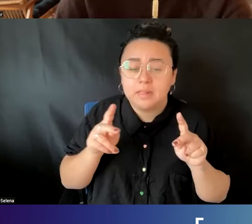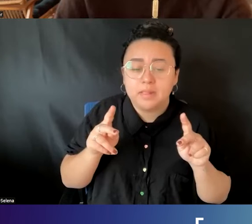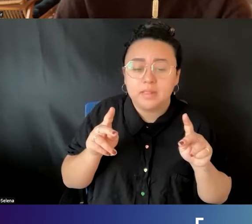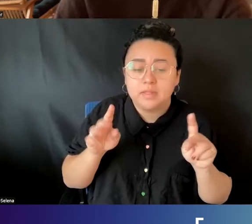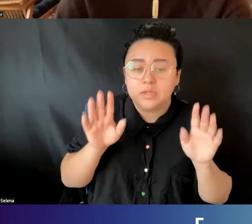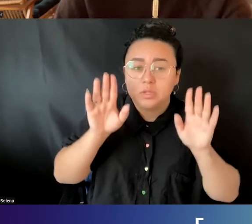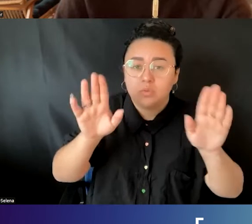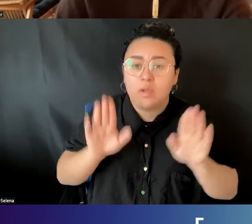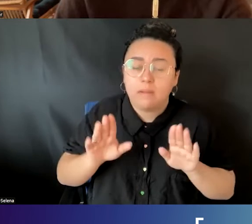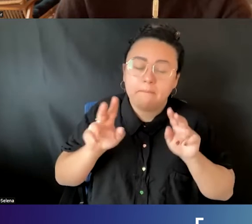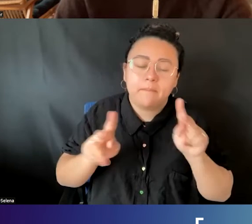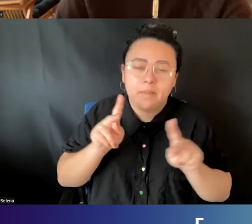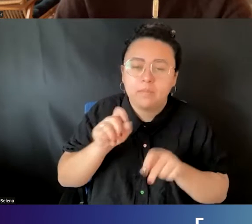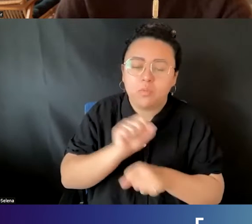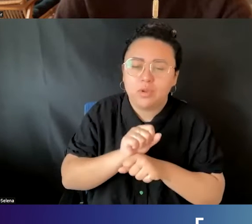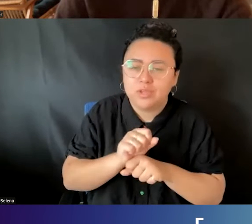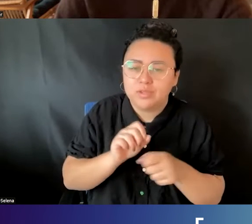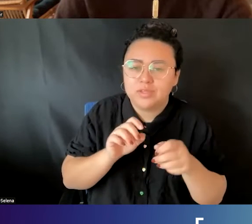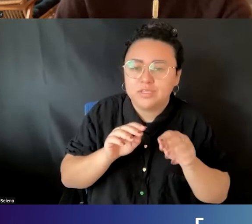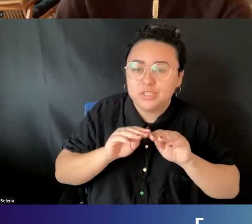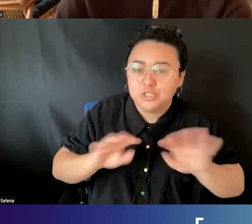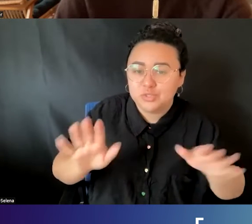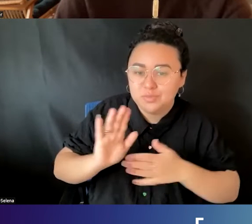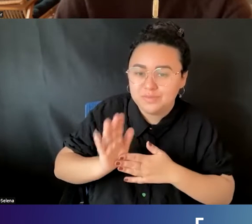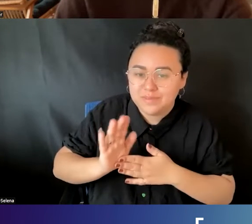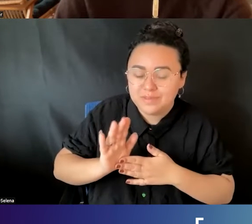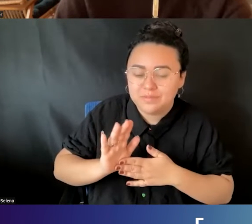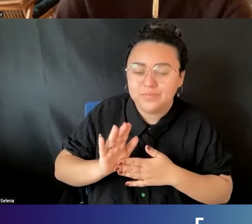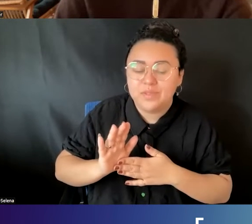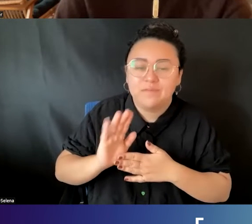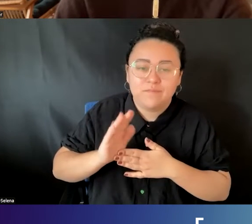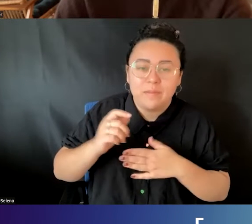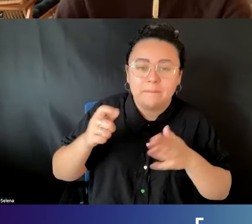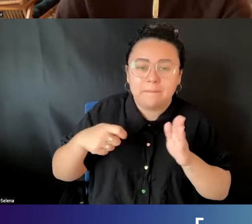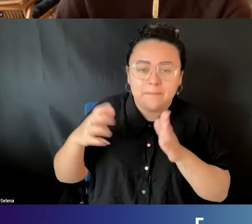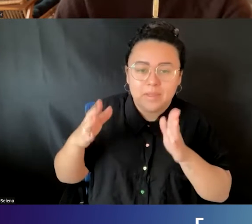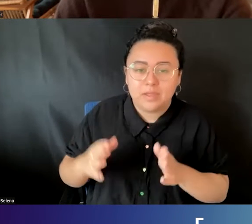people working in distribution, you know, filmmakers who have taken jobs that who